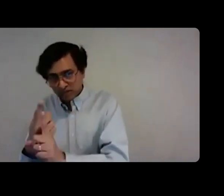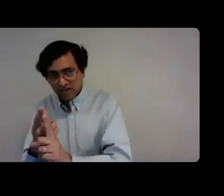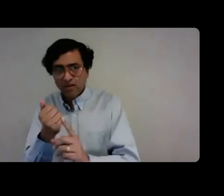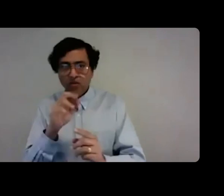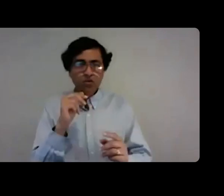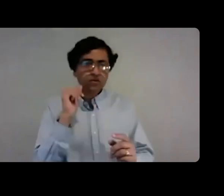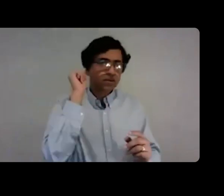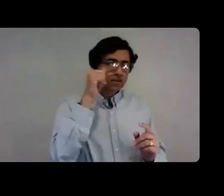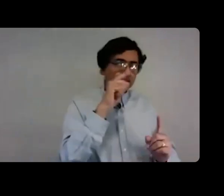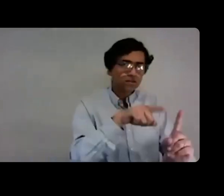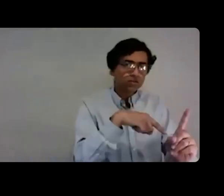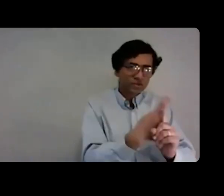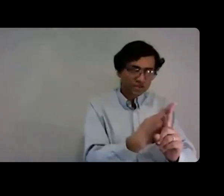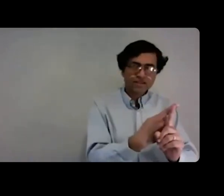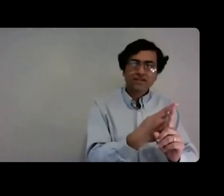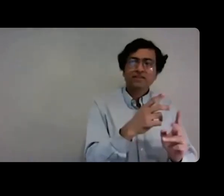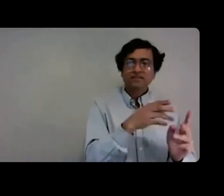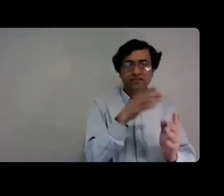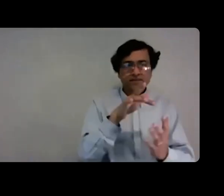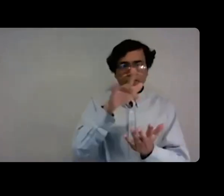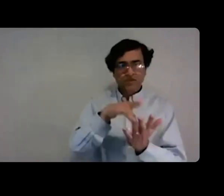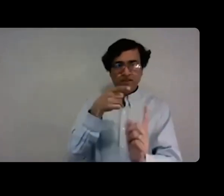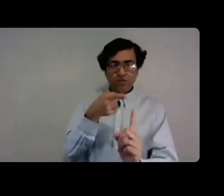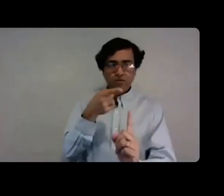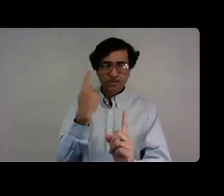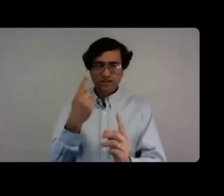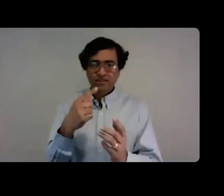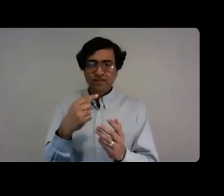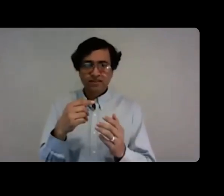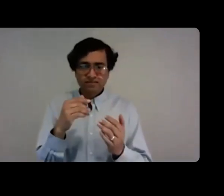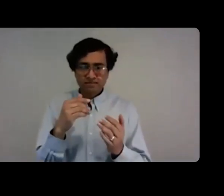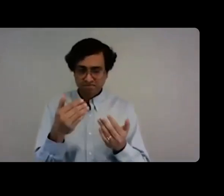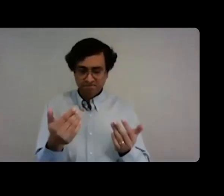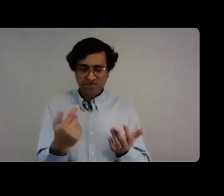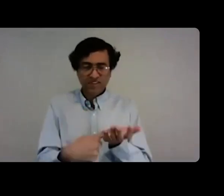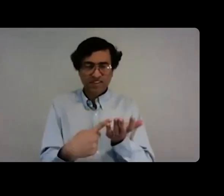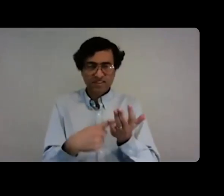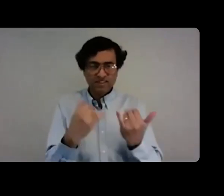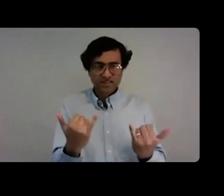And you can see that the emphasis here is really not on solely visual communication.